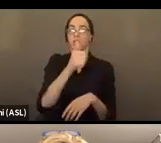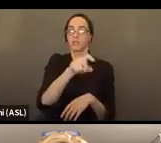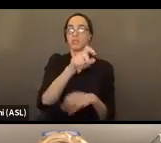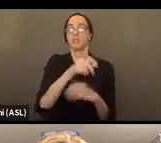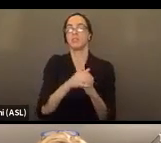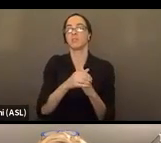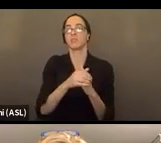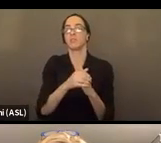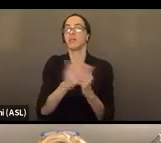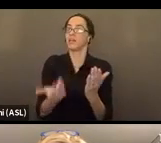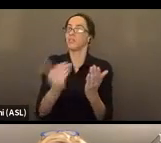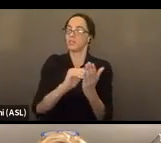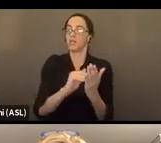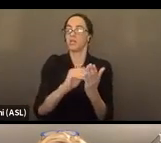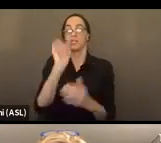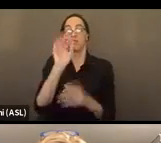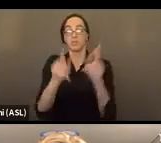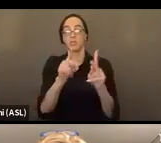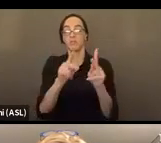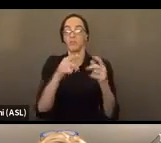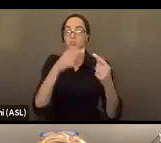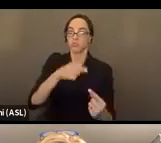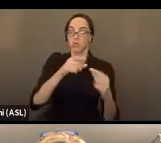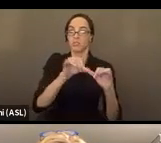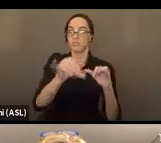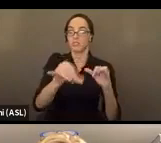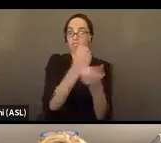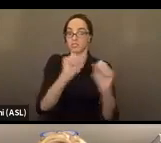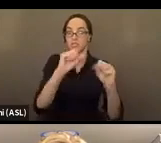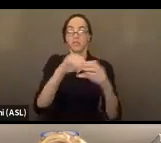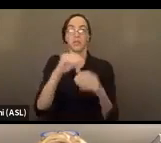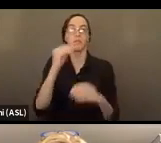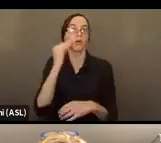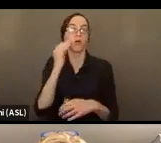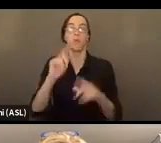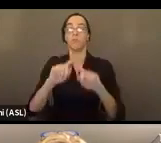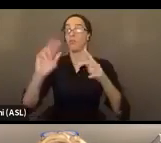then the third program that comes to mind about that primarily is our case management services